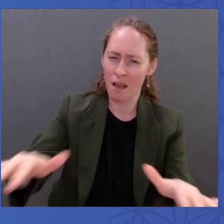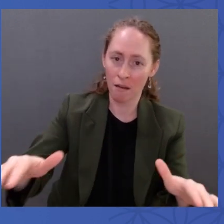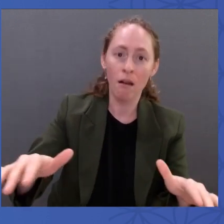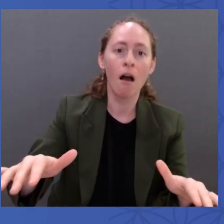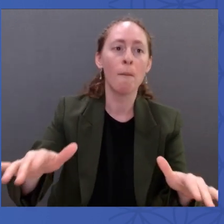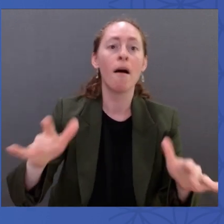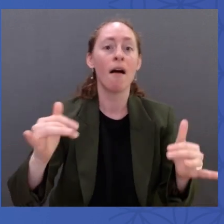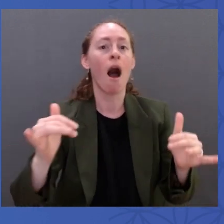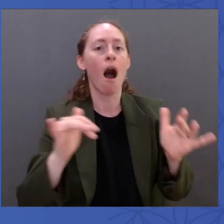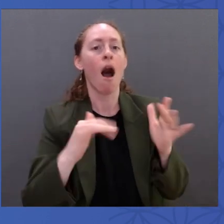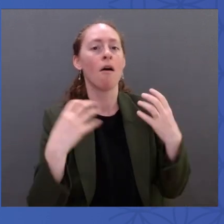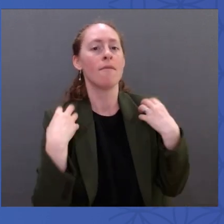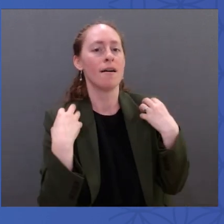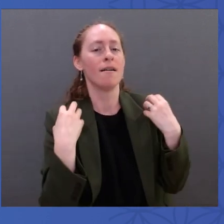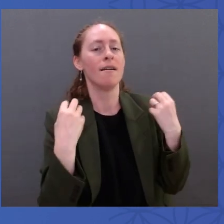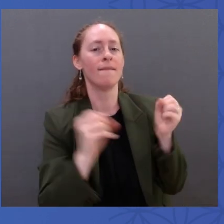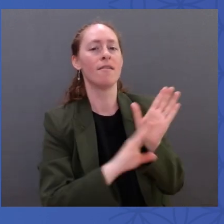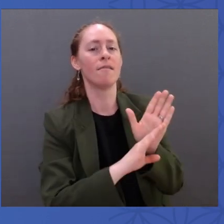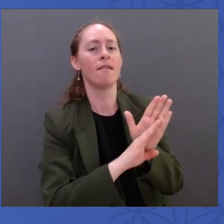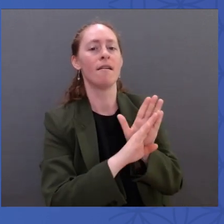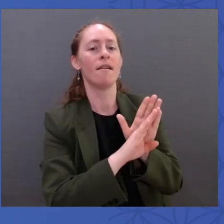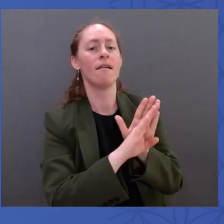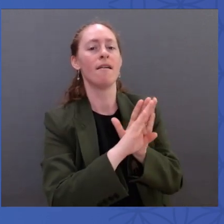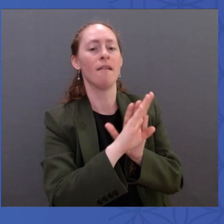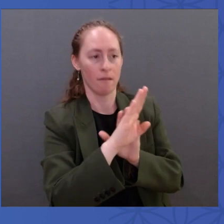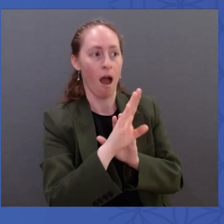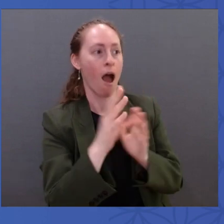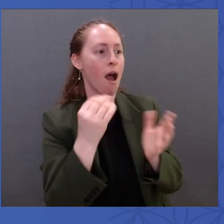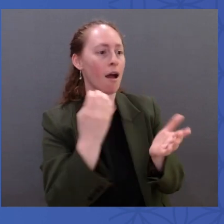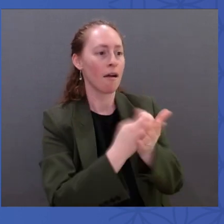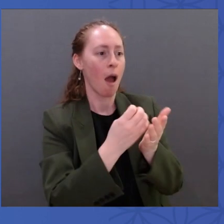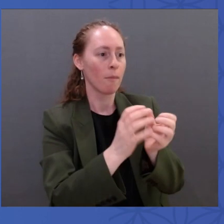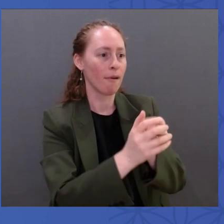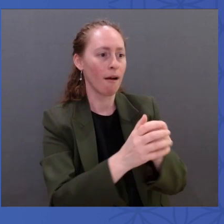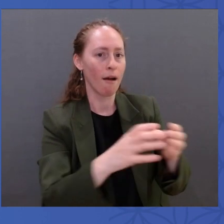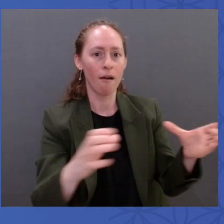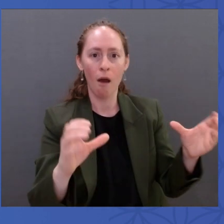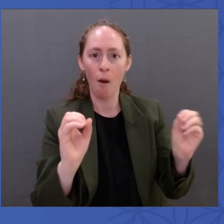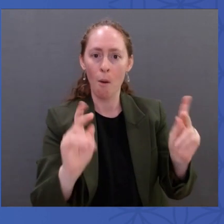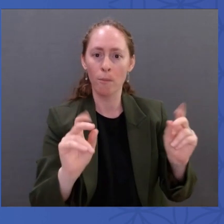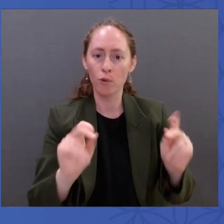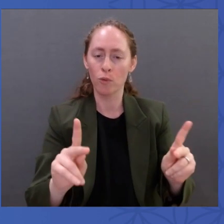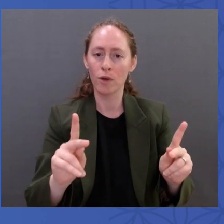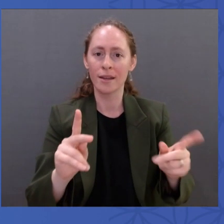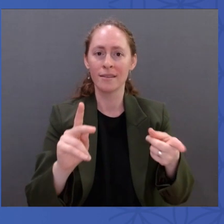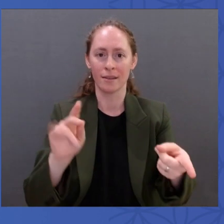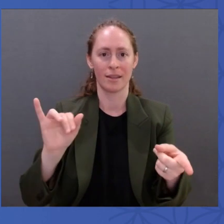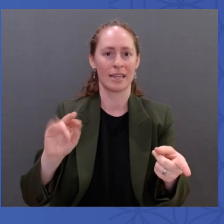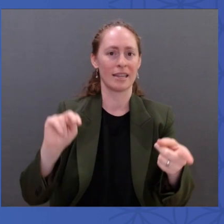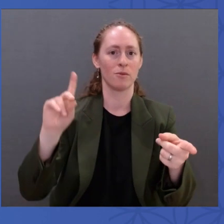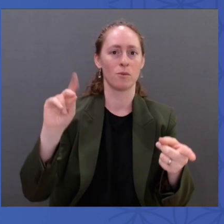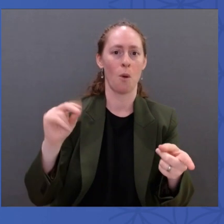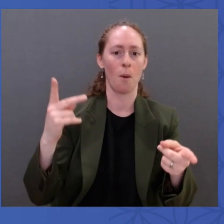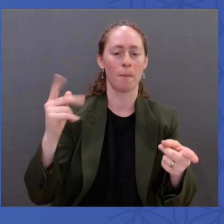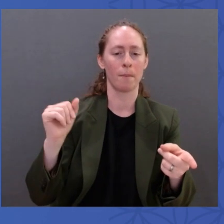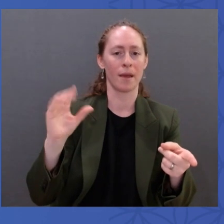Clearly, the road is not easy and full of challenges, including global supply chain disruptions